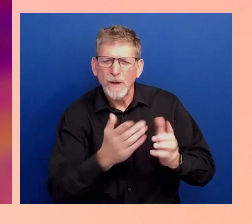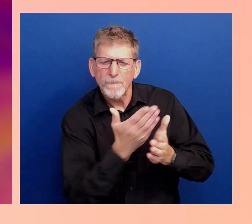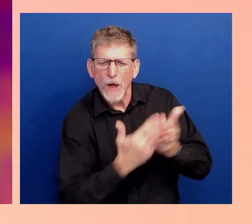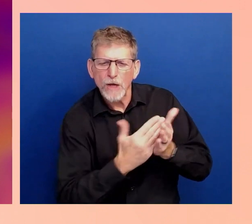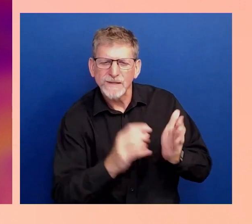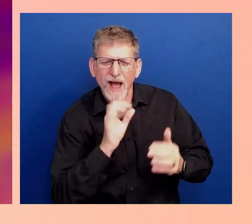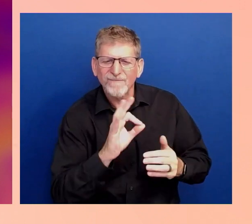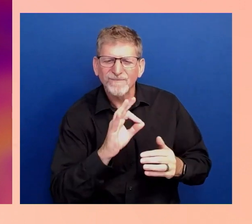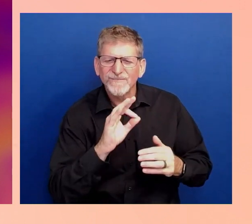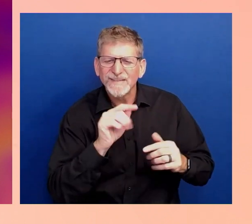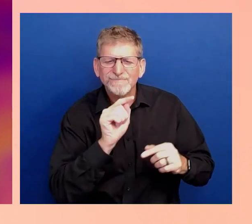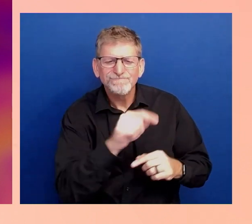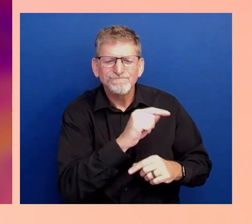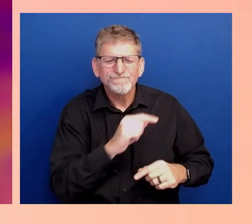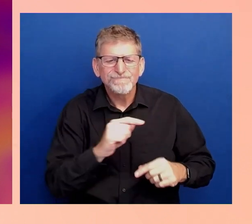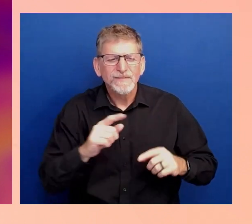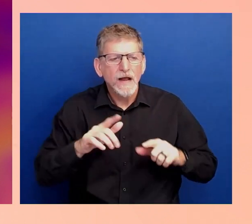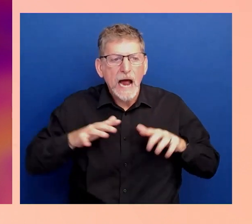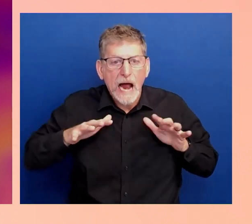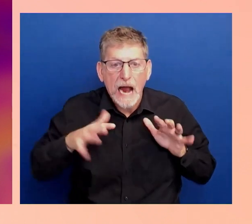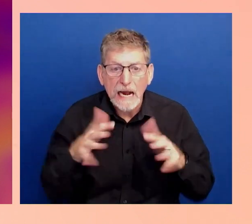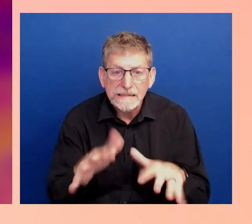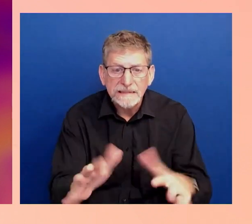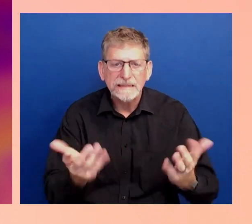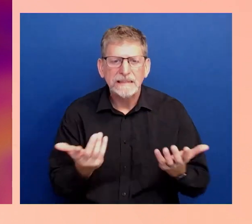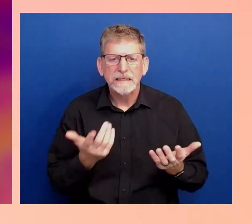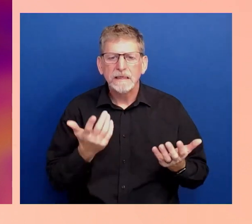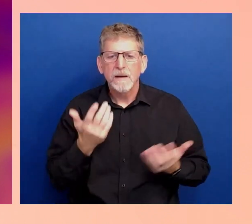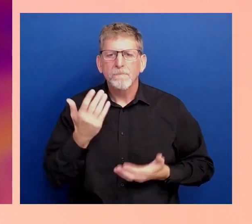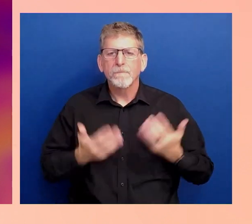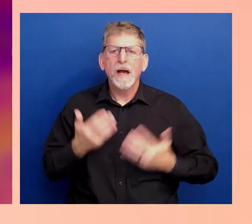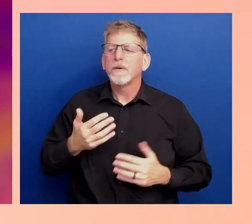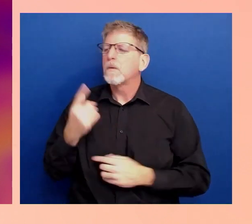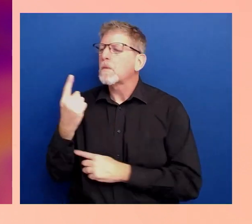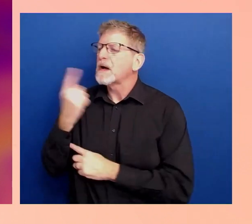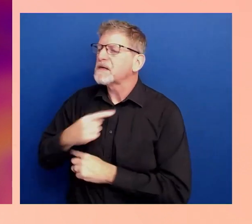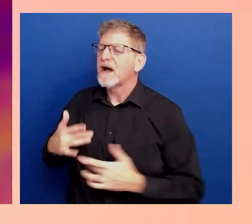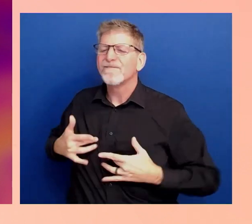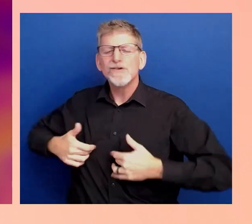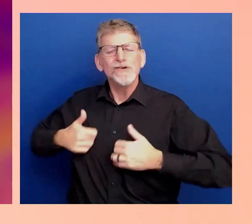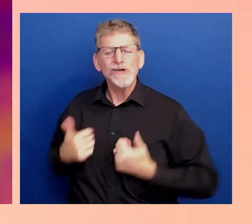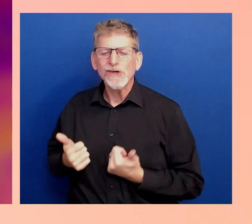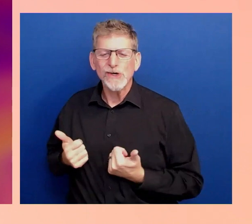one day we're feeling good and this goes back to what Cathy was saying early on.